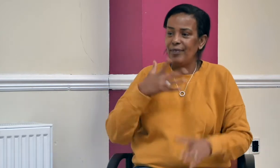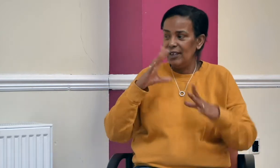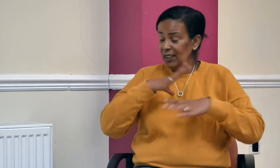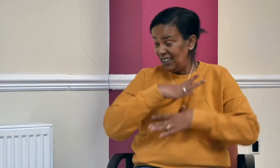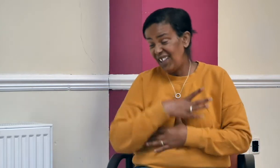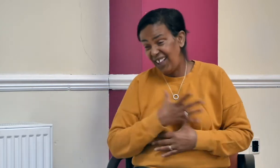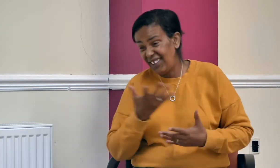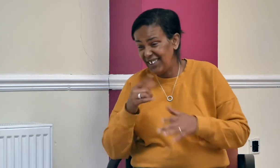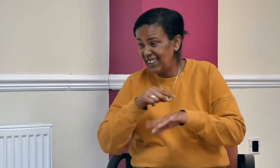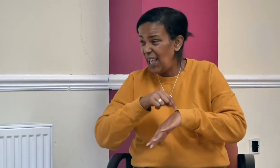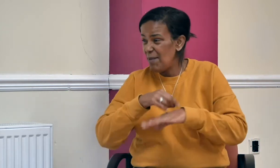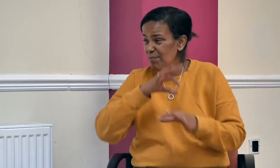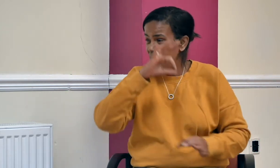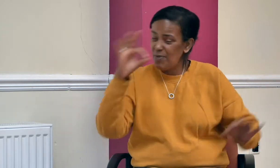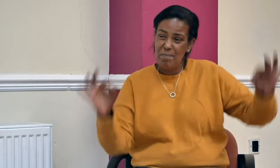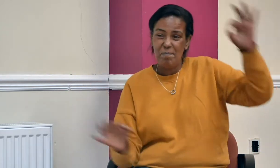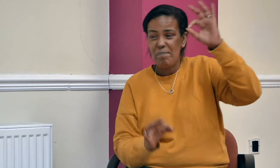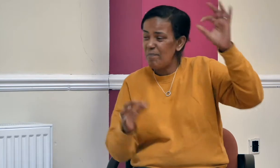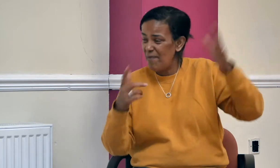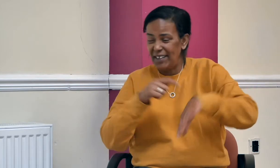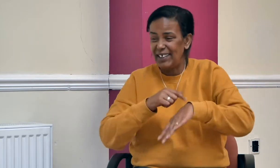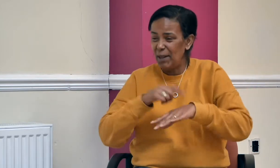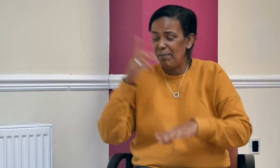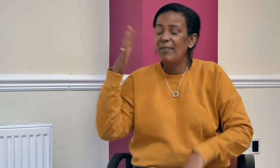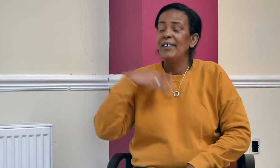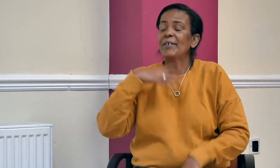I was also exhausted by the time difference.